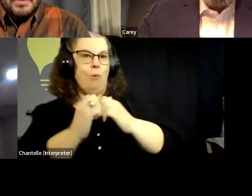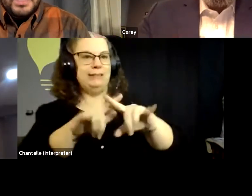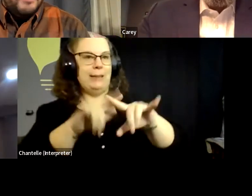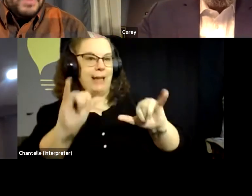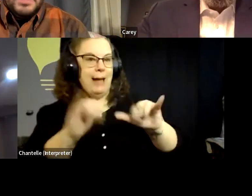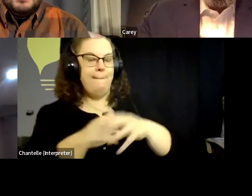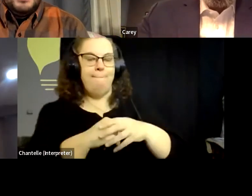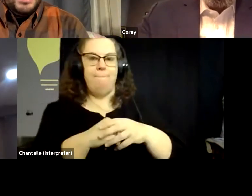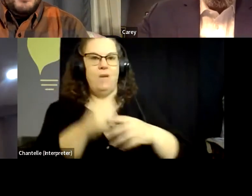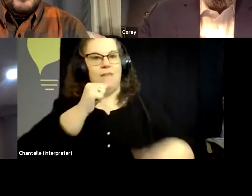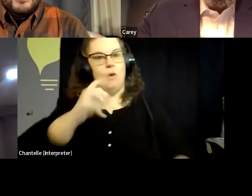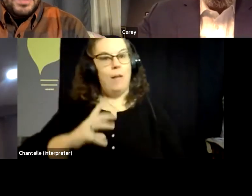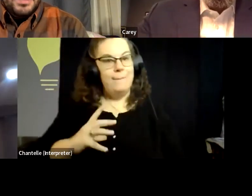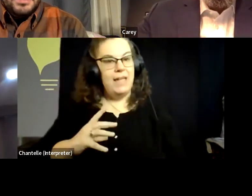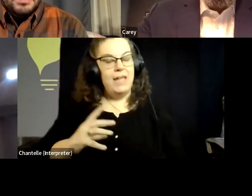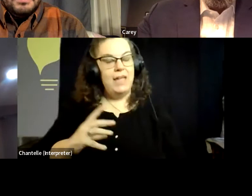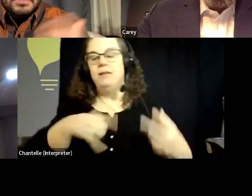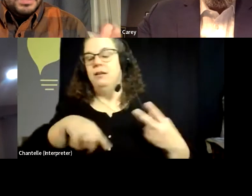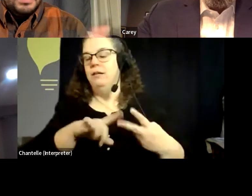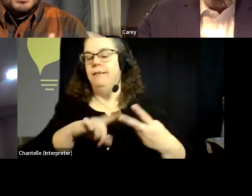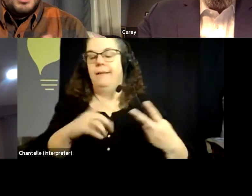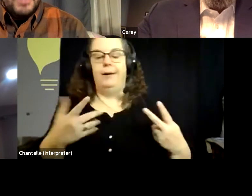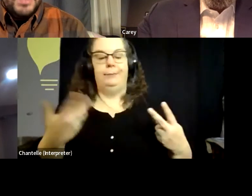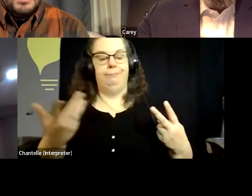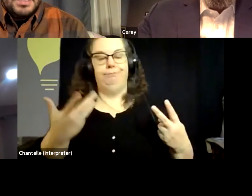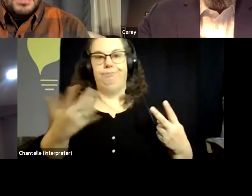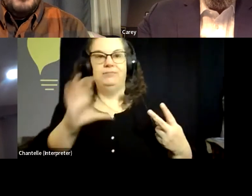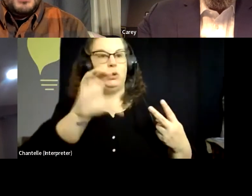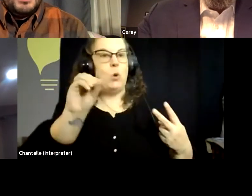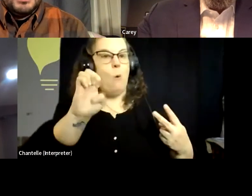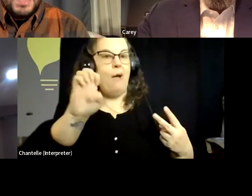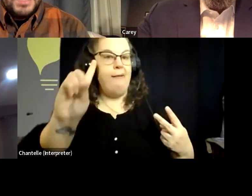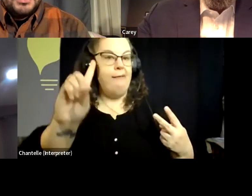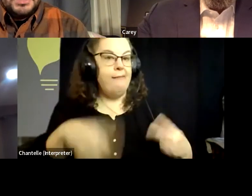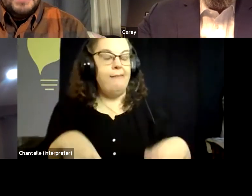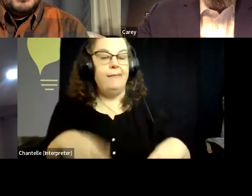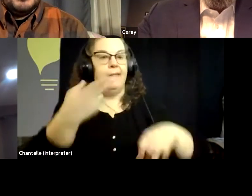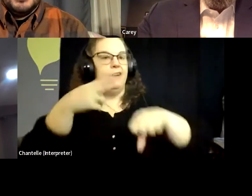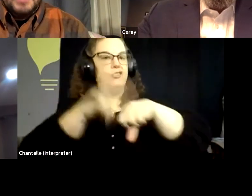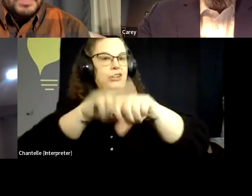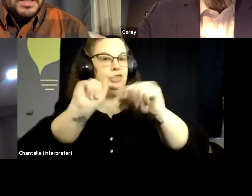We have women. We have -- it's coed. There is national teams. There are two women on